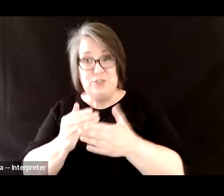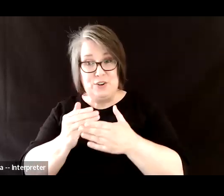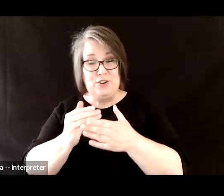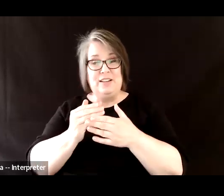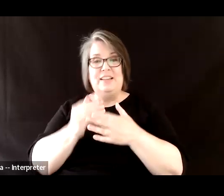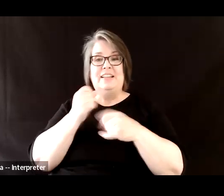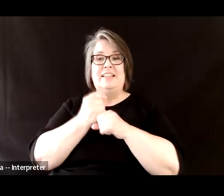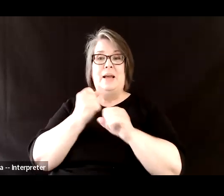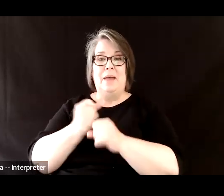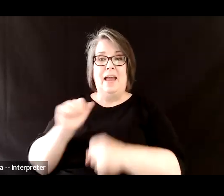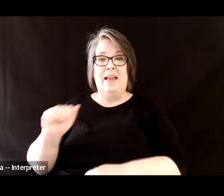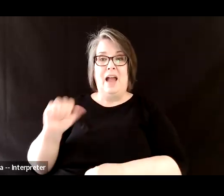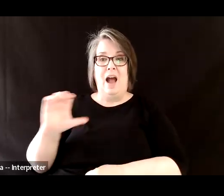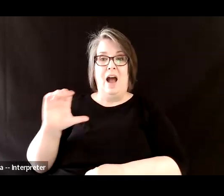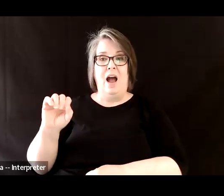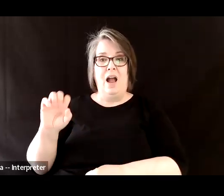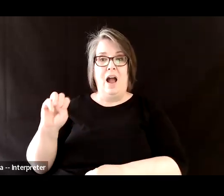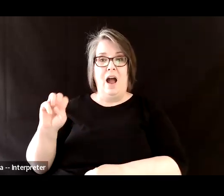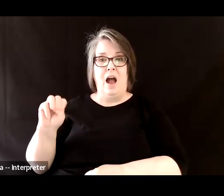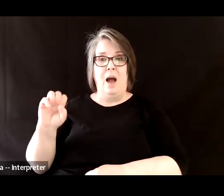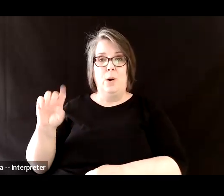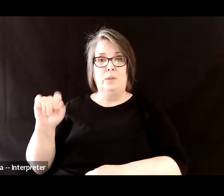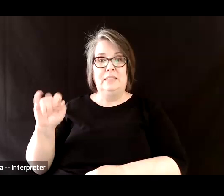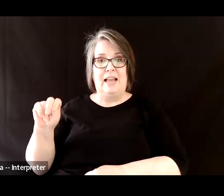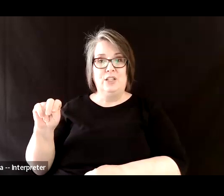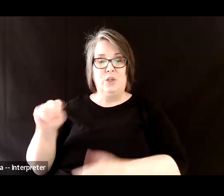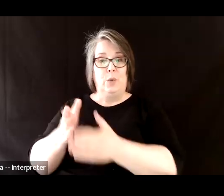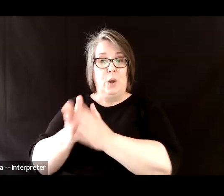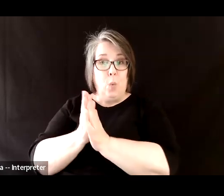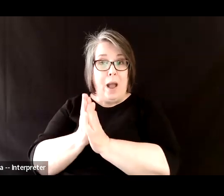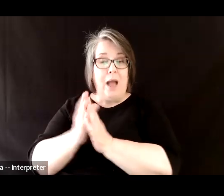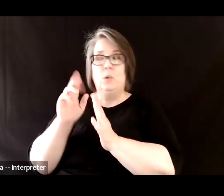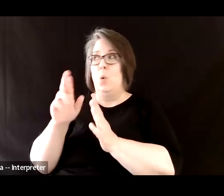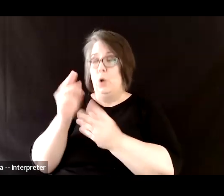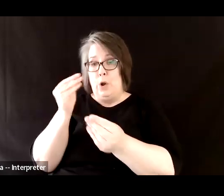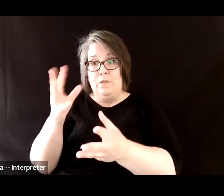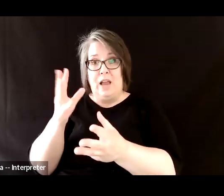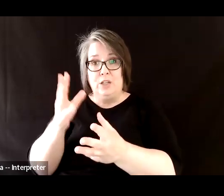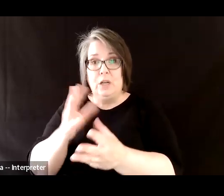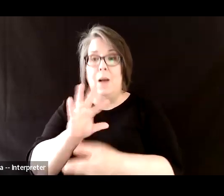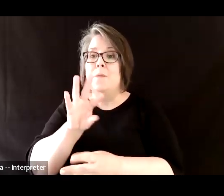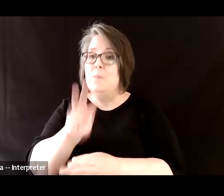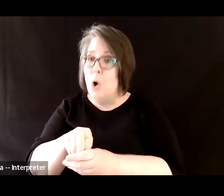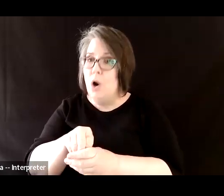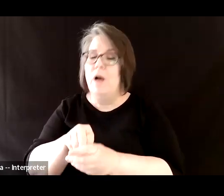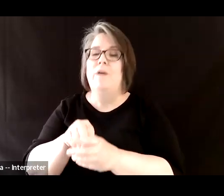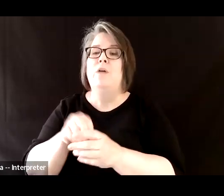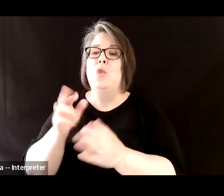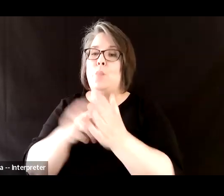accommodation requests or notifications part of the registration process. And if you all think back to